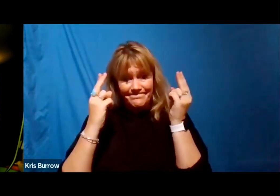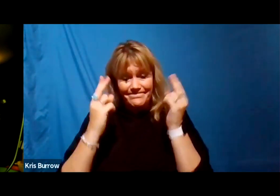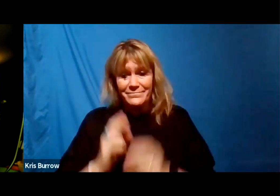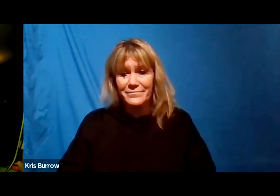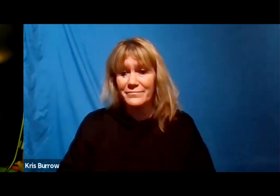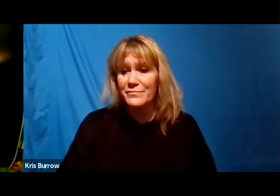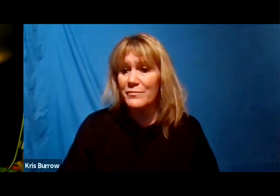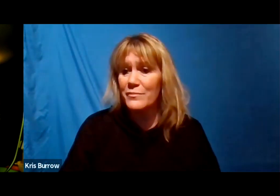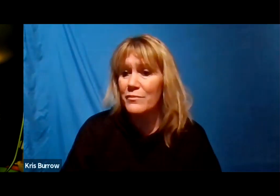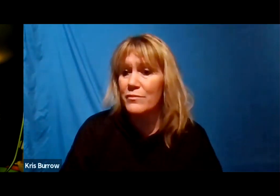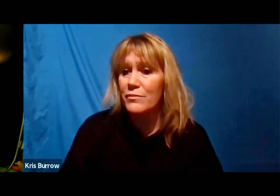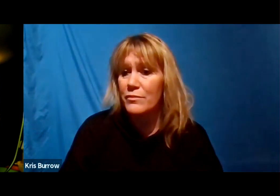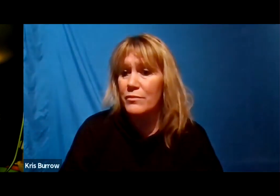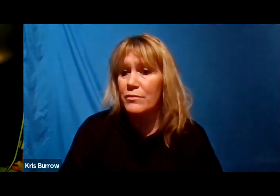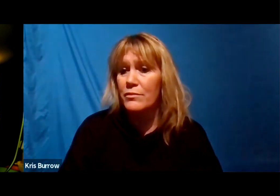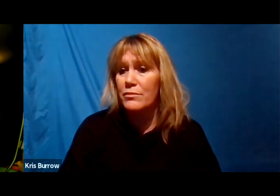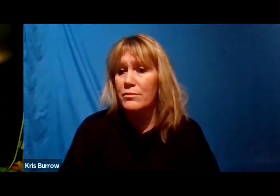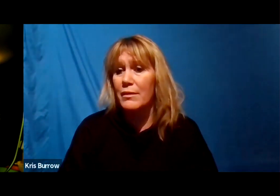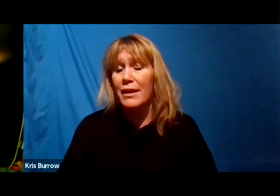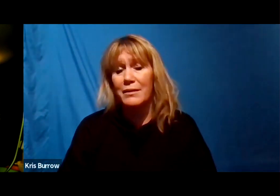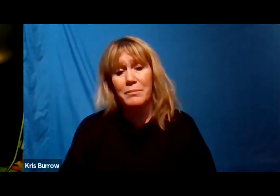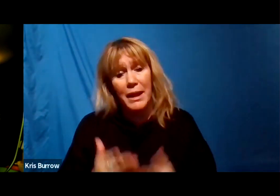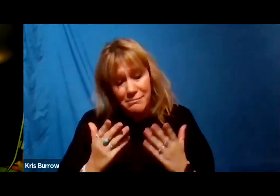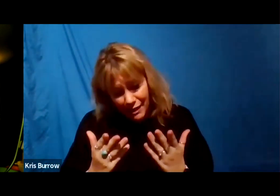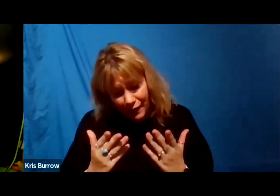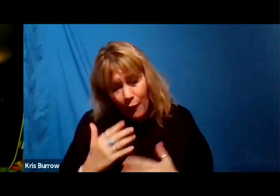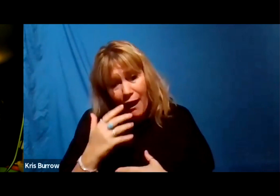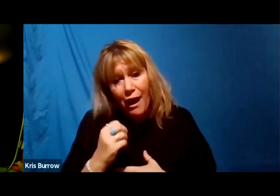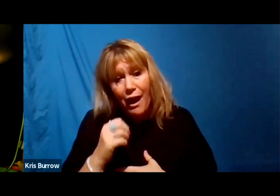Even as I hold myself.